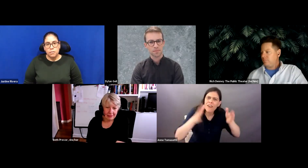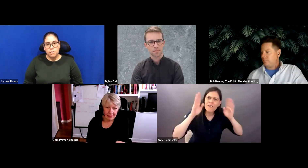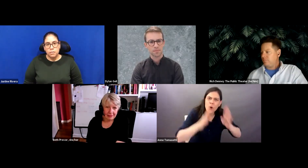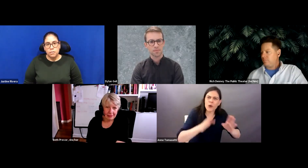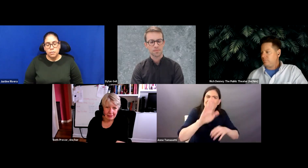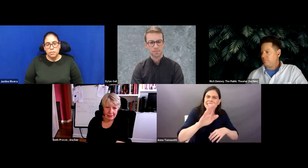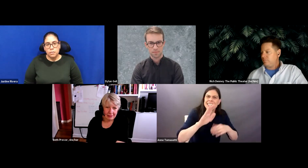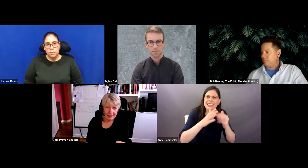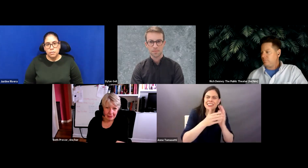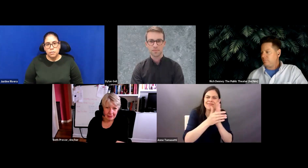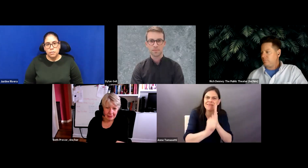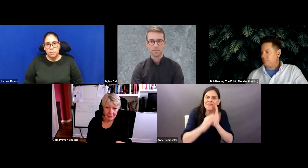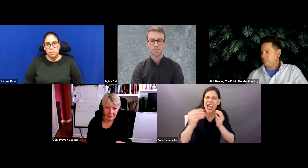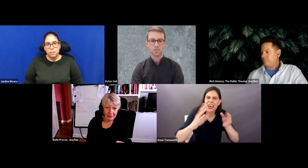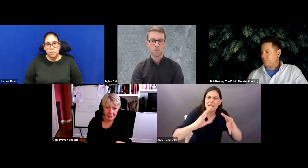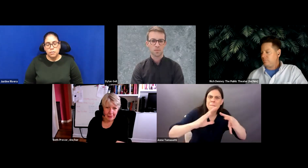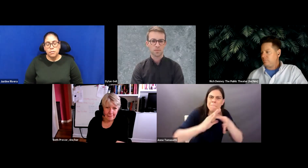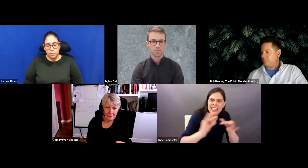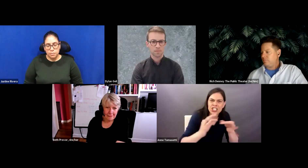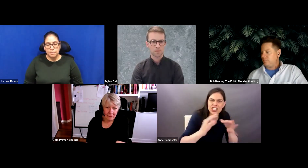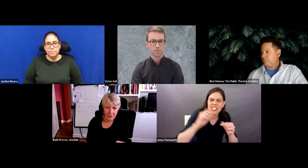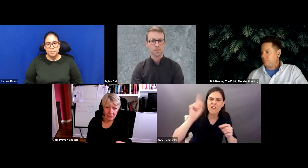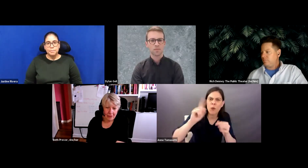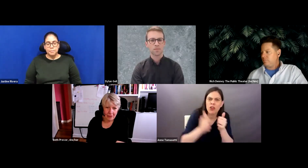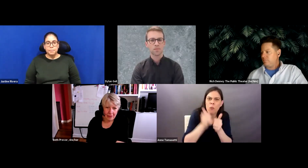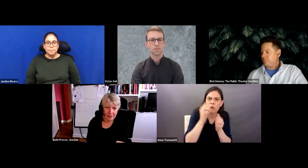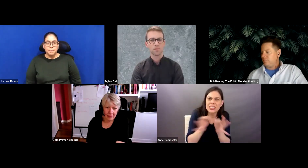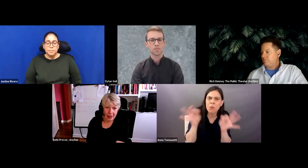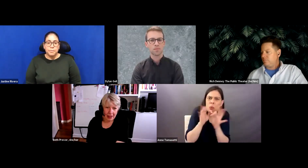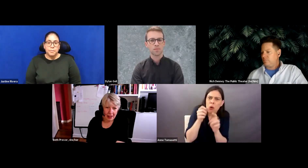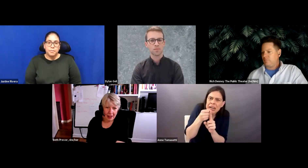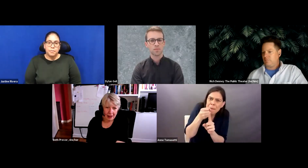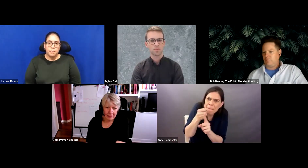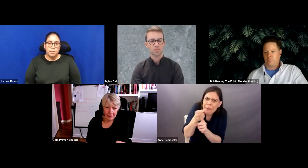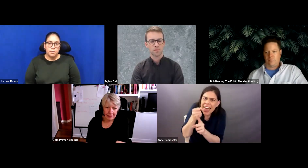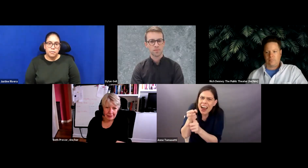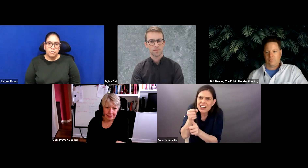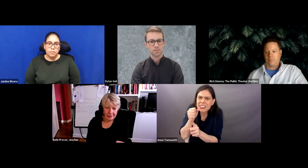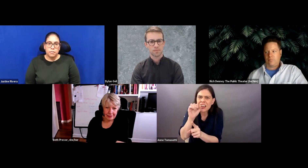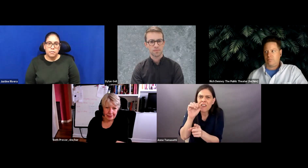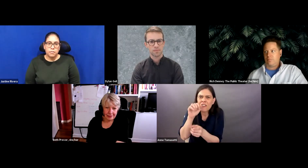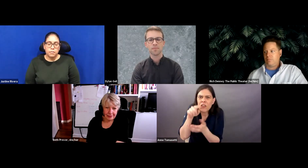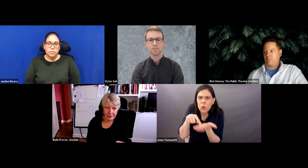because you were able to see the hearing actor be dramatic. And so sometimes we had to hone people in a little bit to make